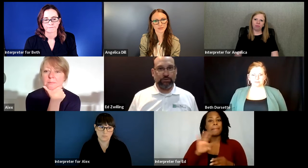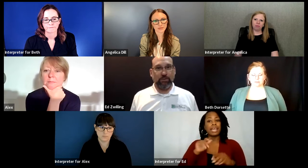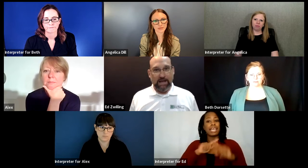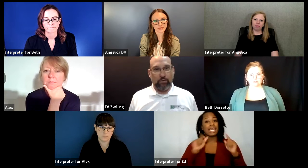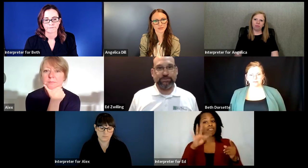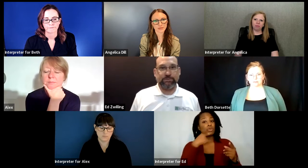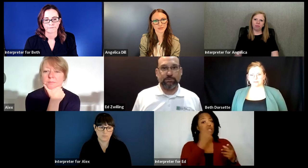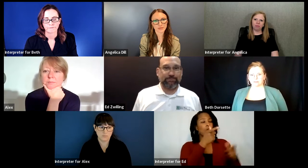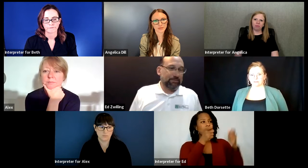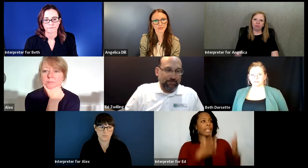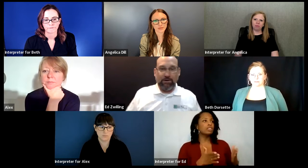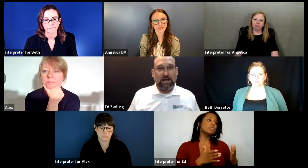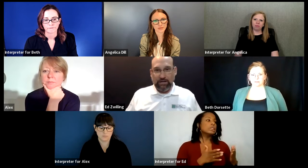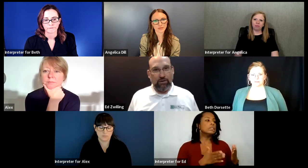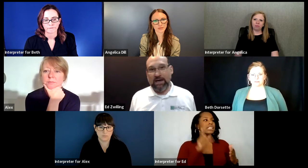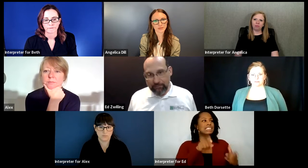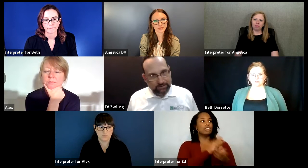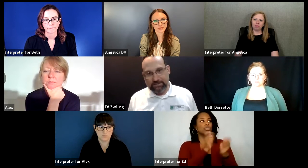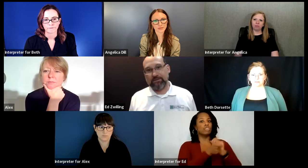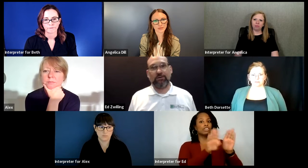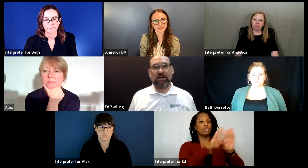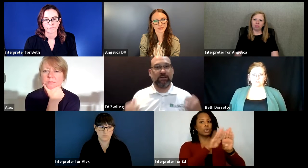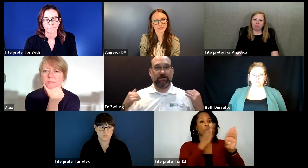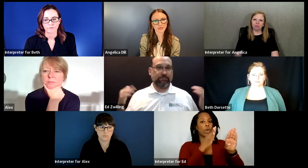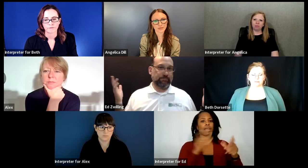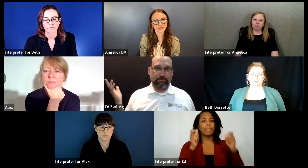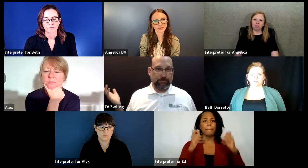the door is on backwards, they are not going to know how to fix it they are not going to